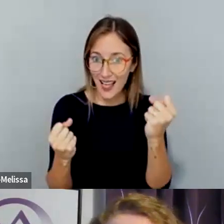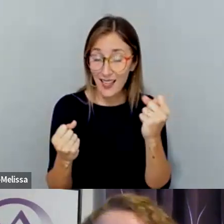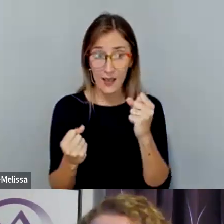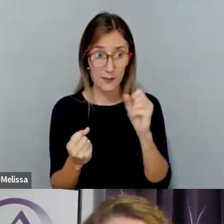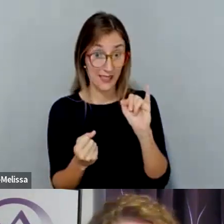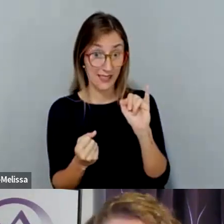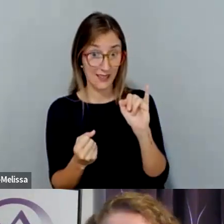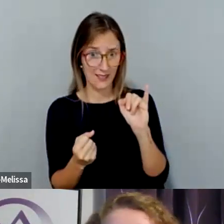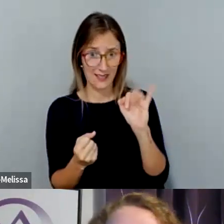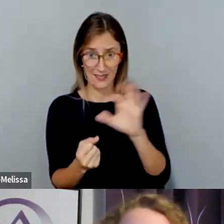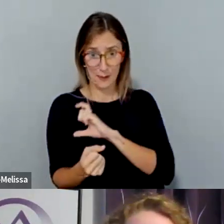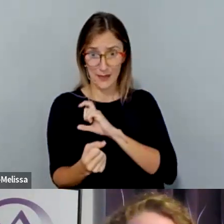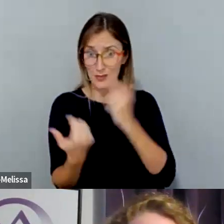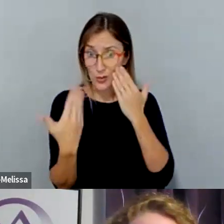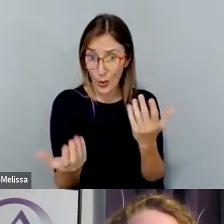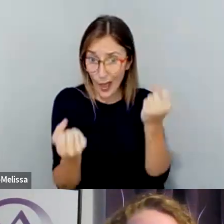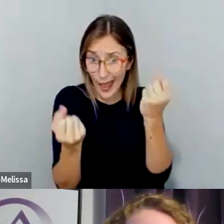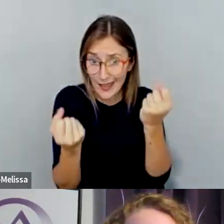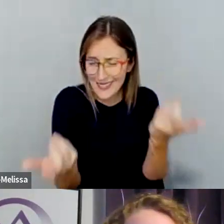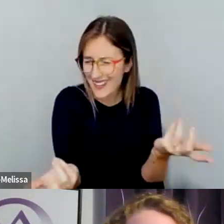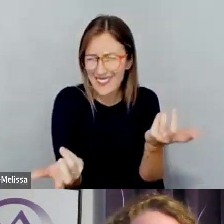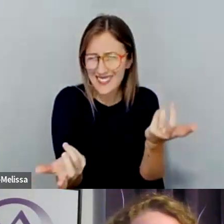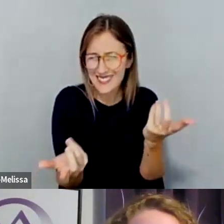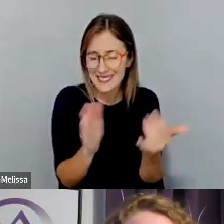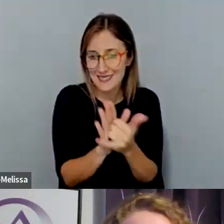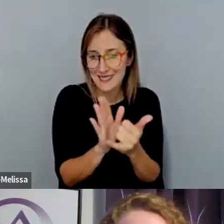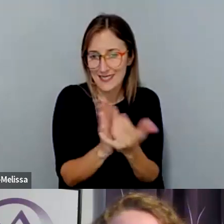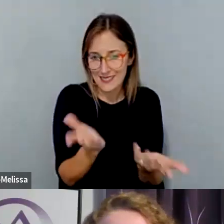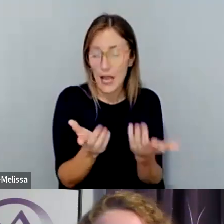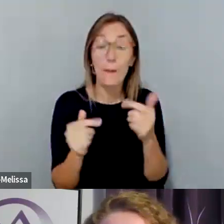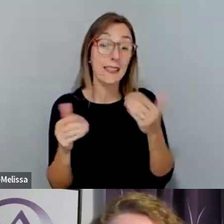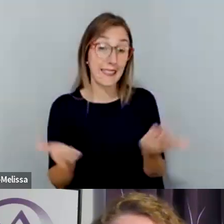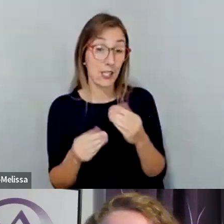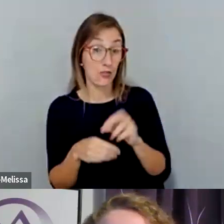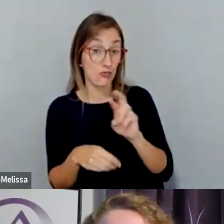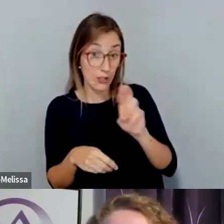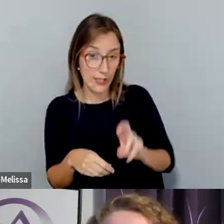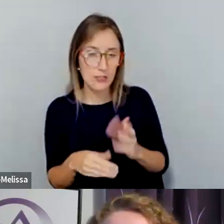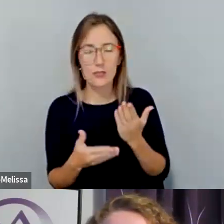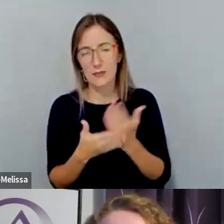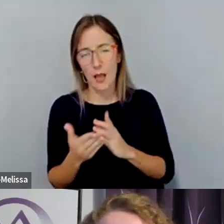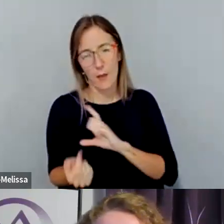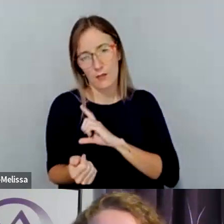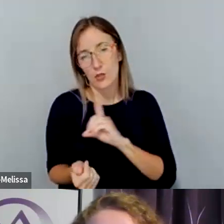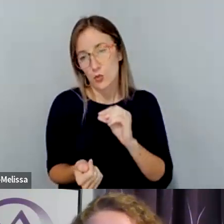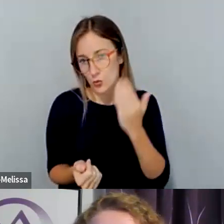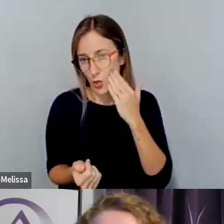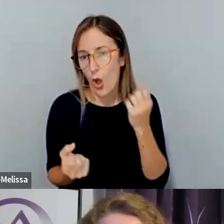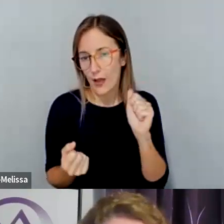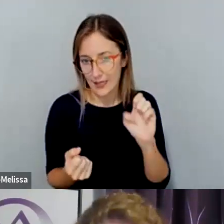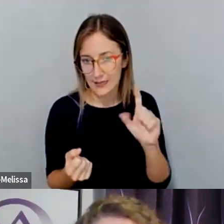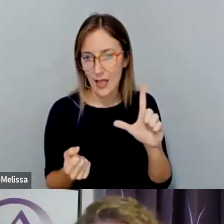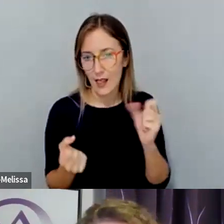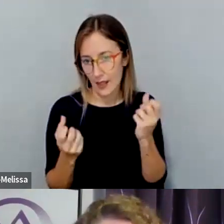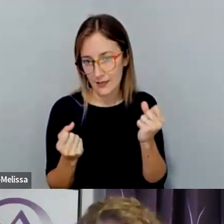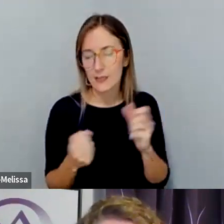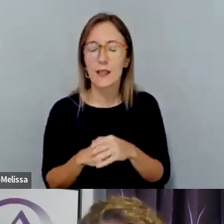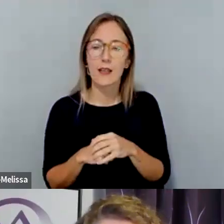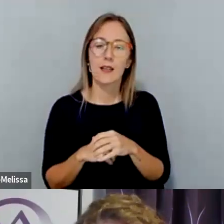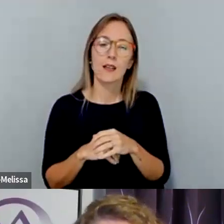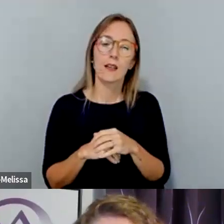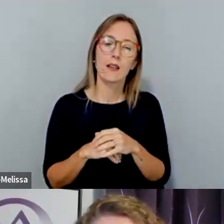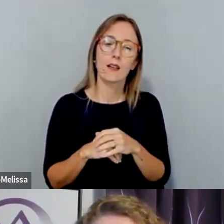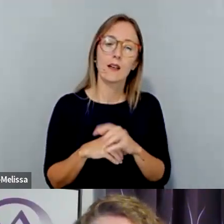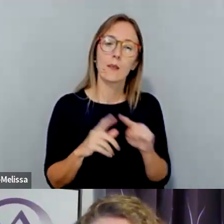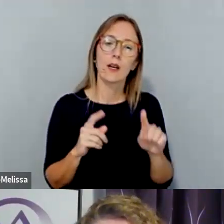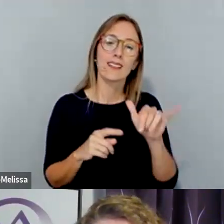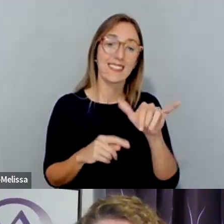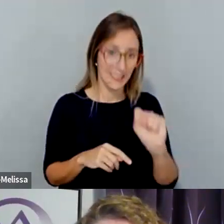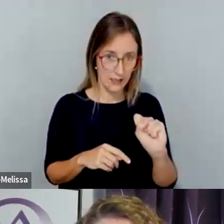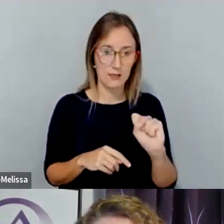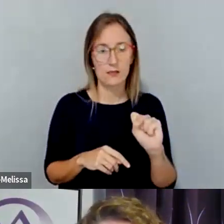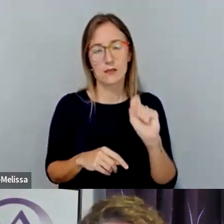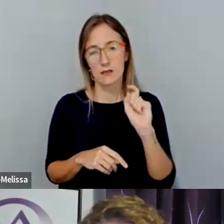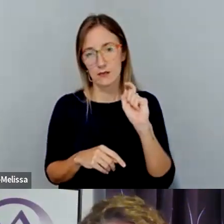police required to use an interpreter? Jonathan is deaf. Is form of